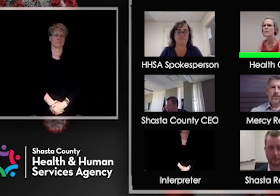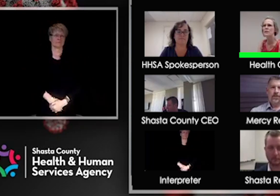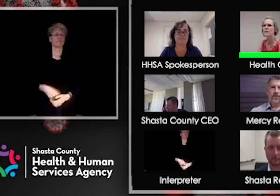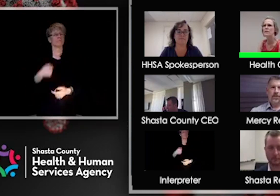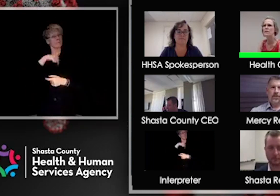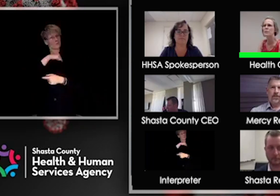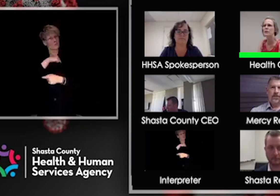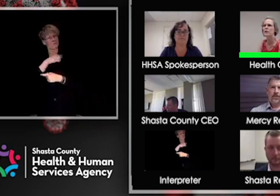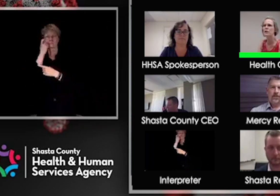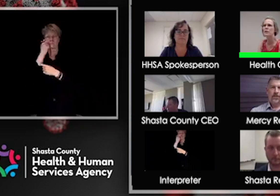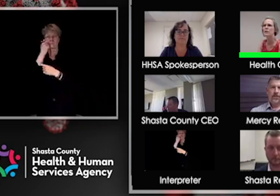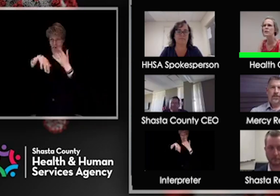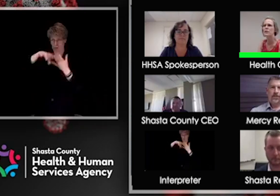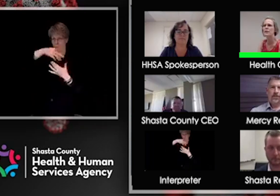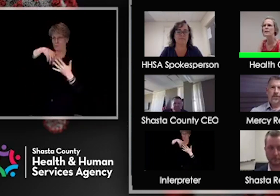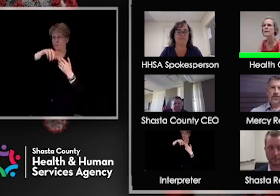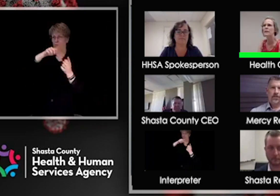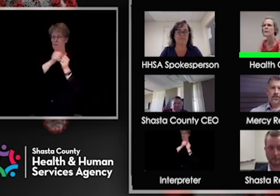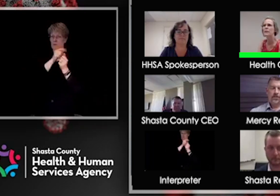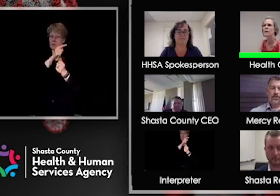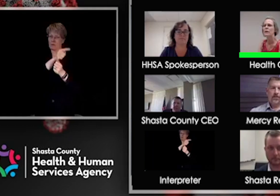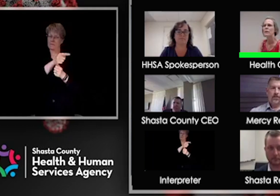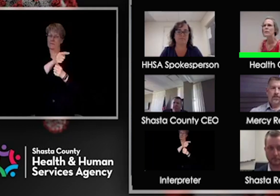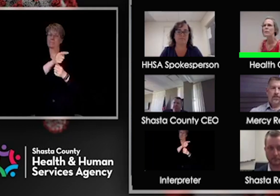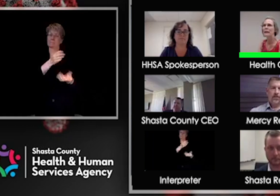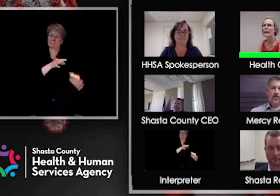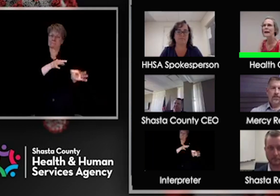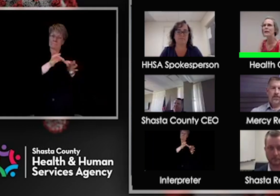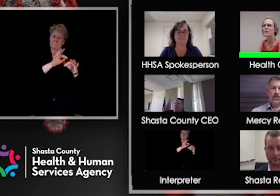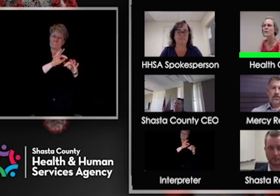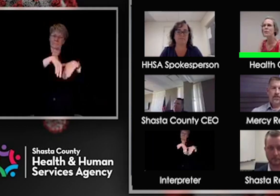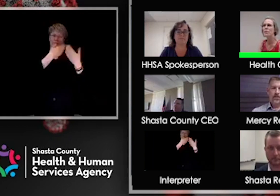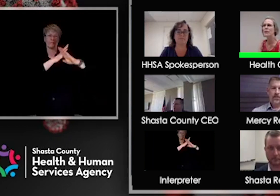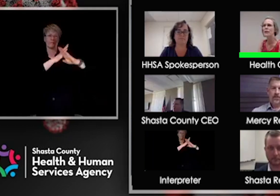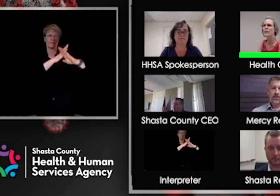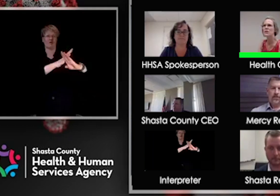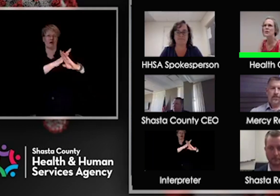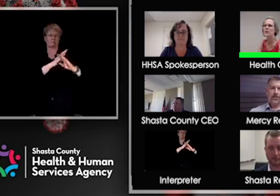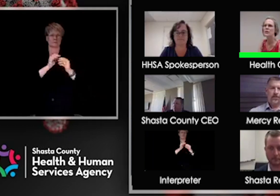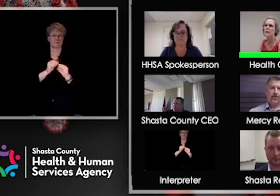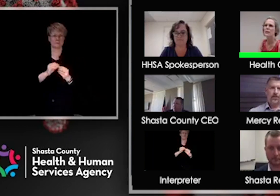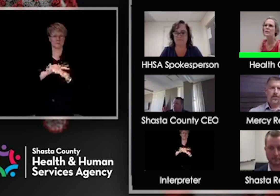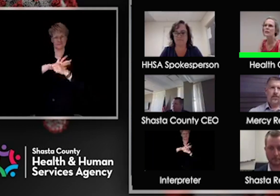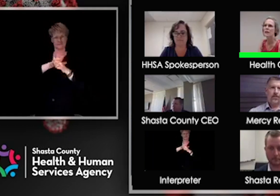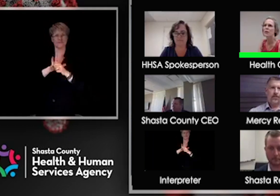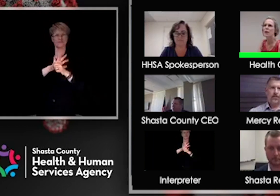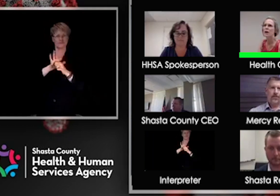terms of prevention measures in planning to open. So, our understanding was that they